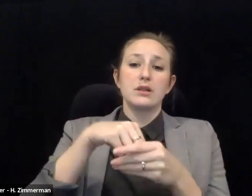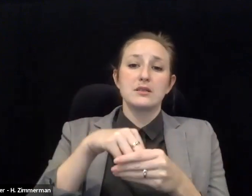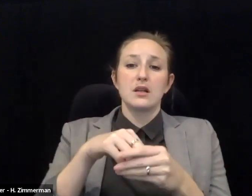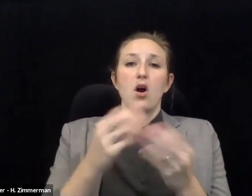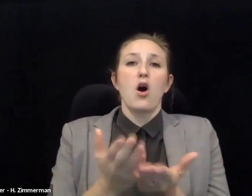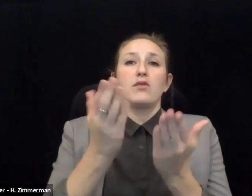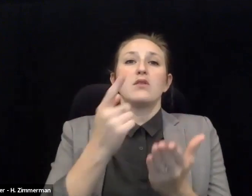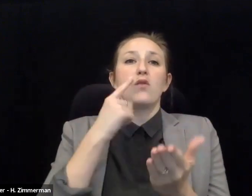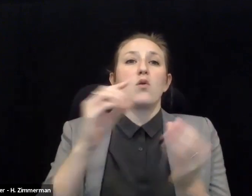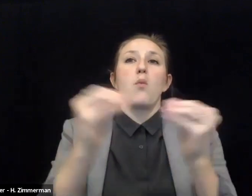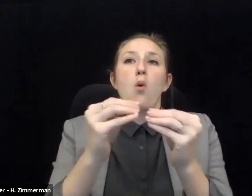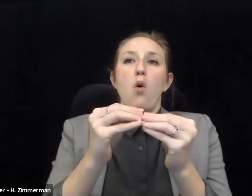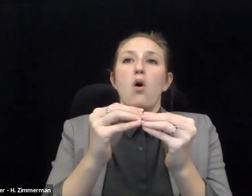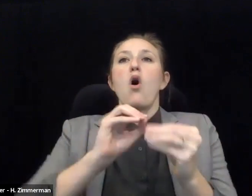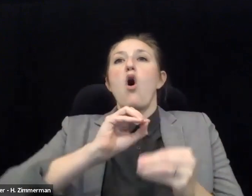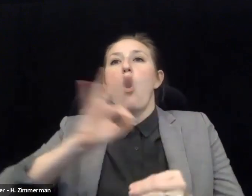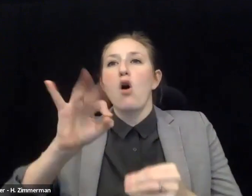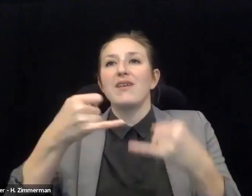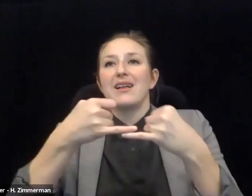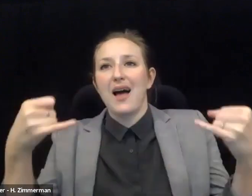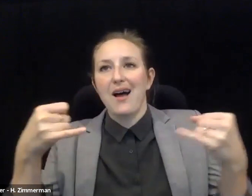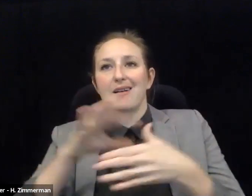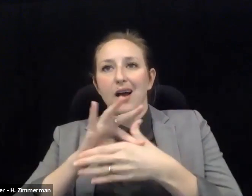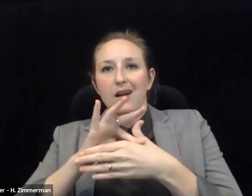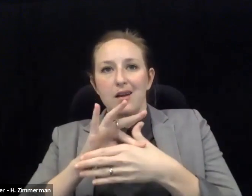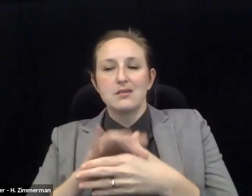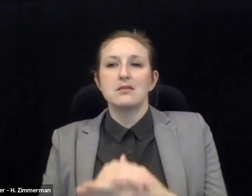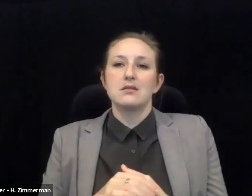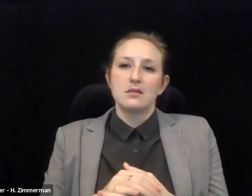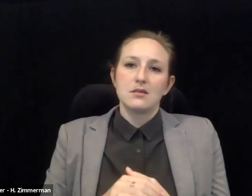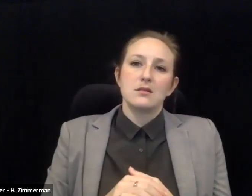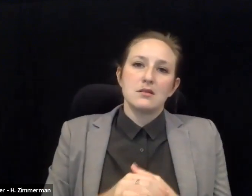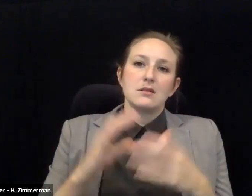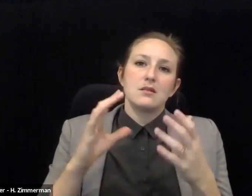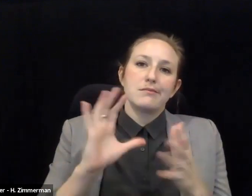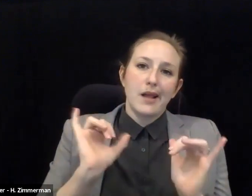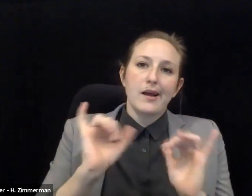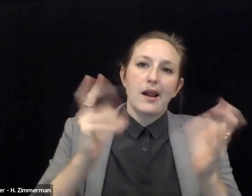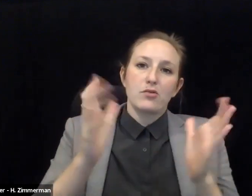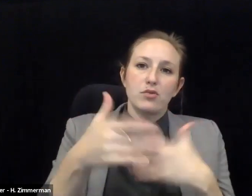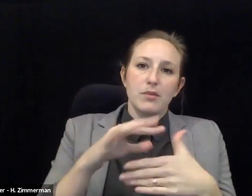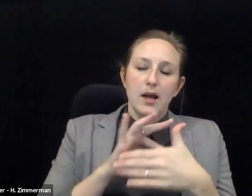in the form of recording classroom content. I guess I'm gonna while I got